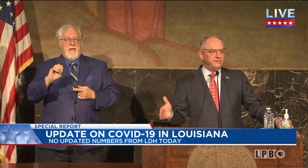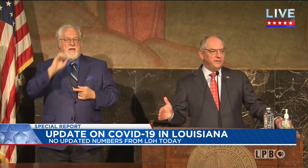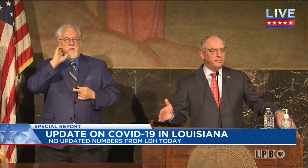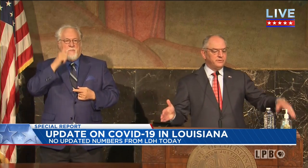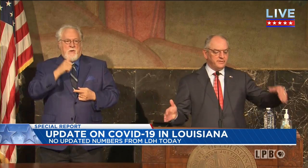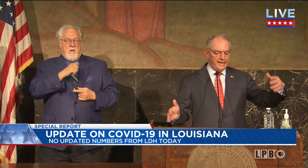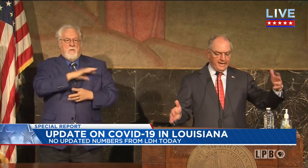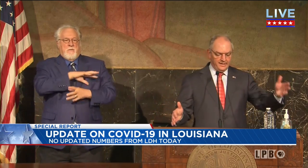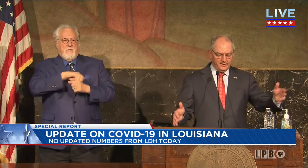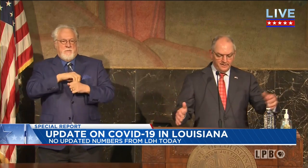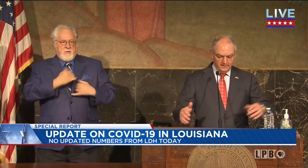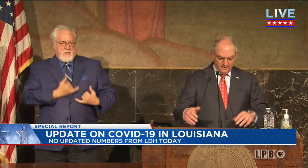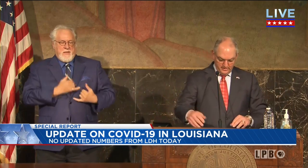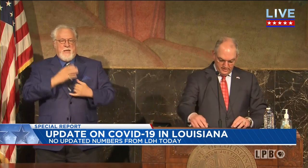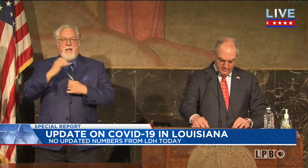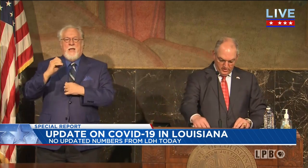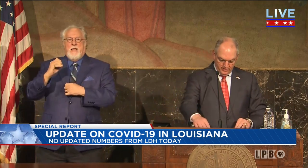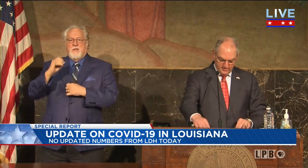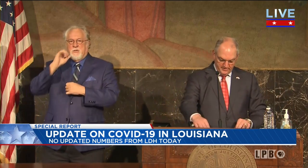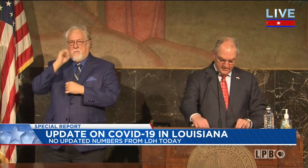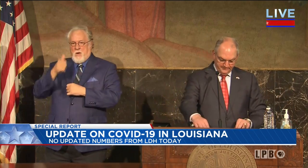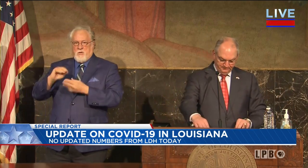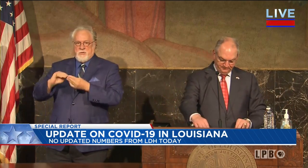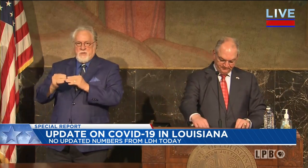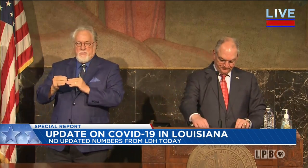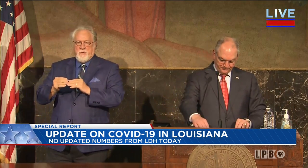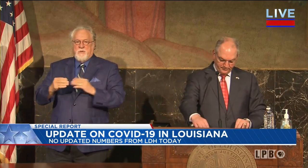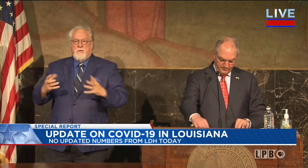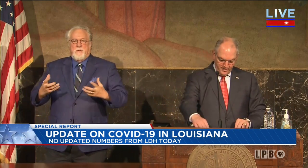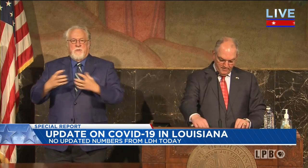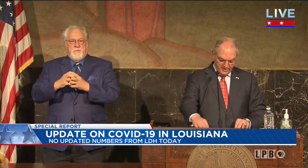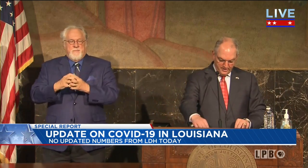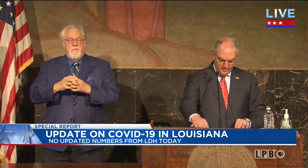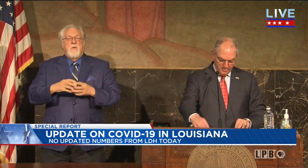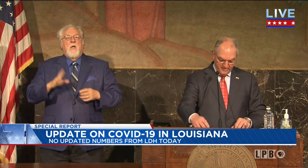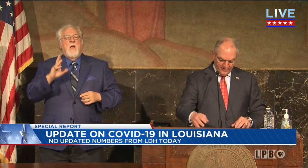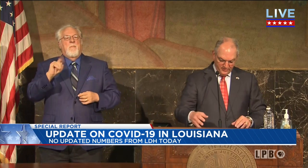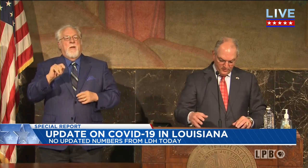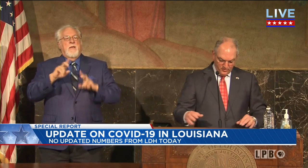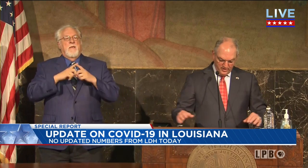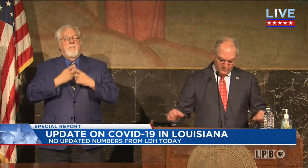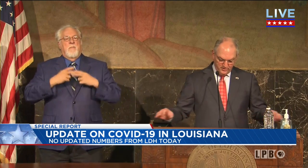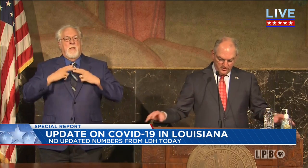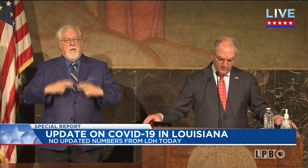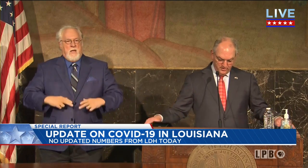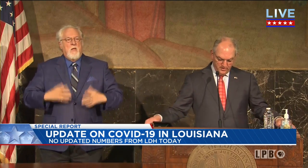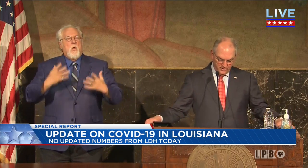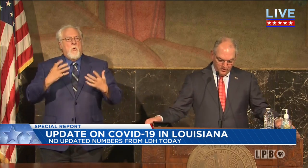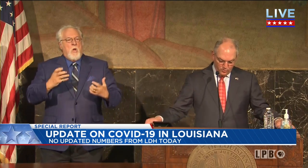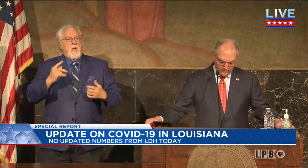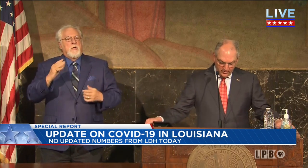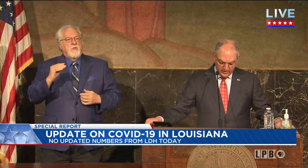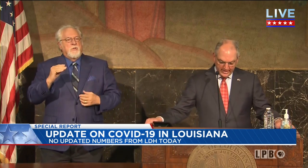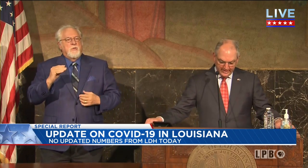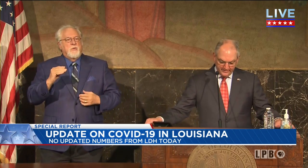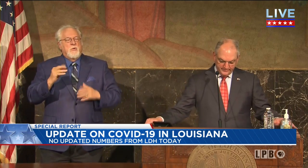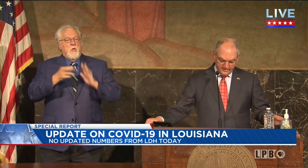TODAY. WE EXPECT THAT WE'LL GET BACK TO THE UPDATE TOMORROW WHICH WILL INCLUDE TODAY'S NUMBERS AND